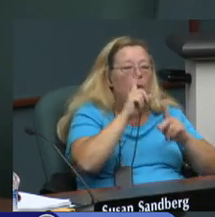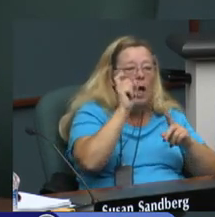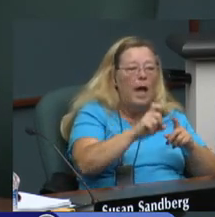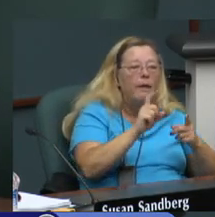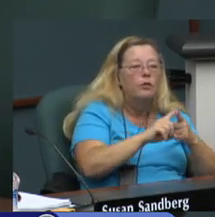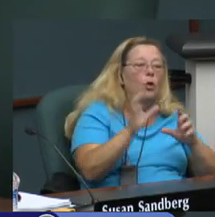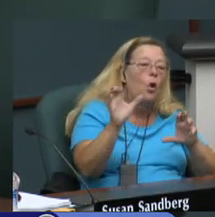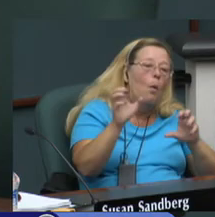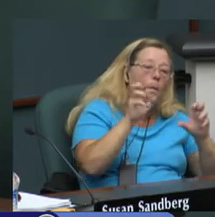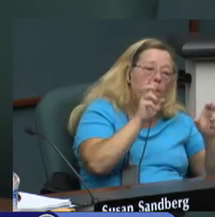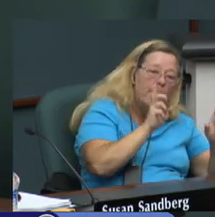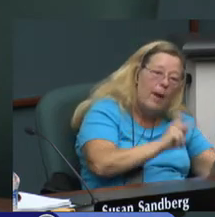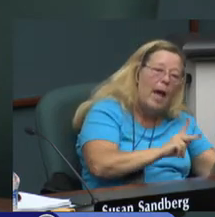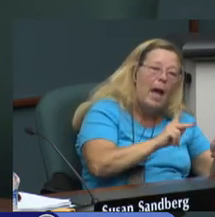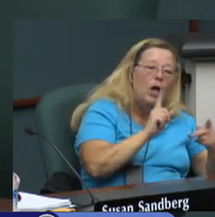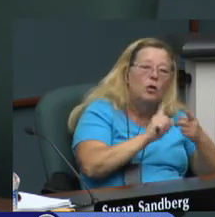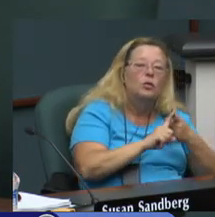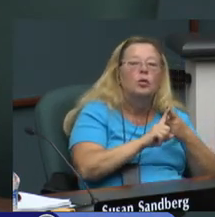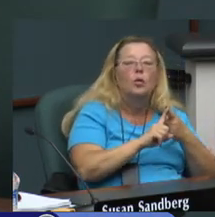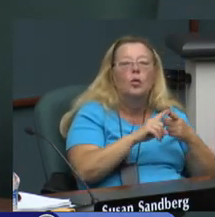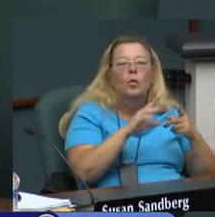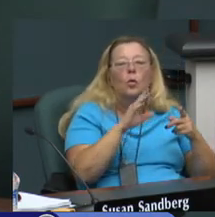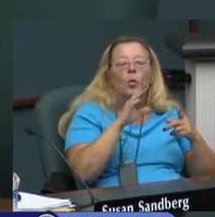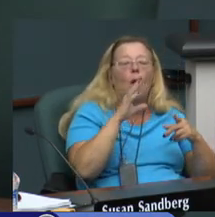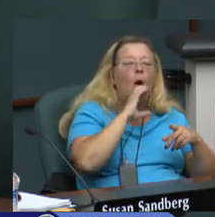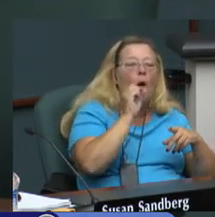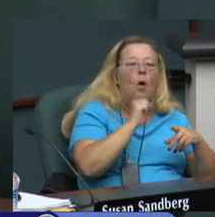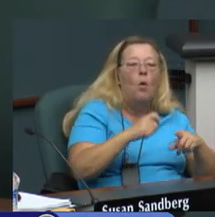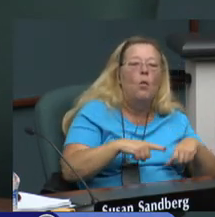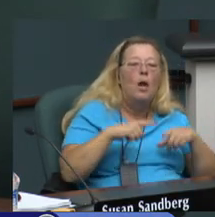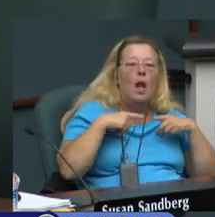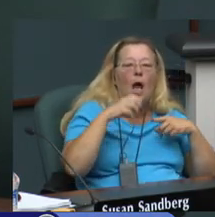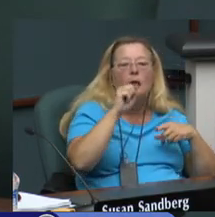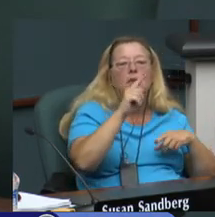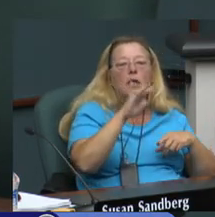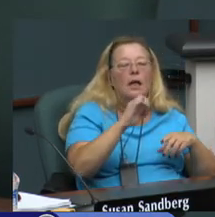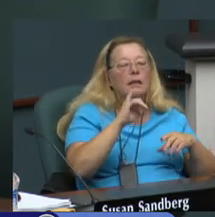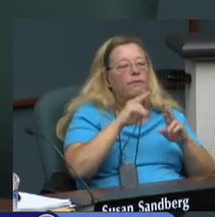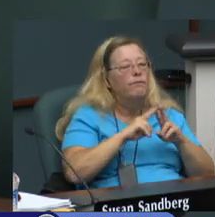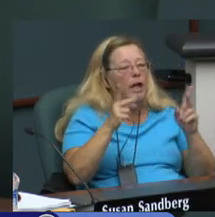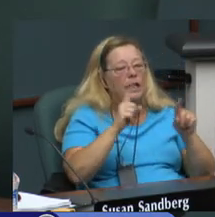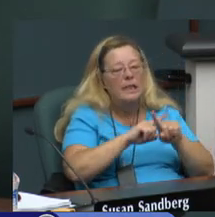to so a lifestyle that that's very different this so I I don't think we can